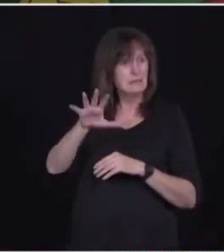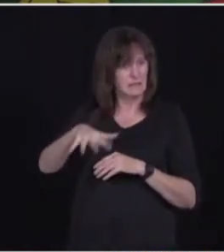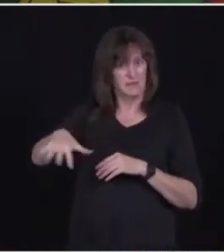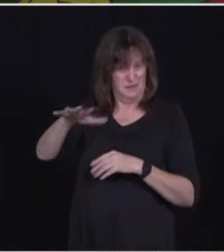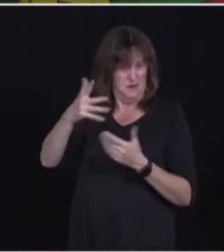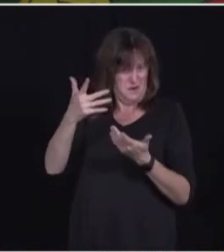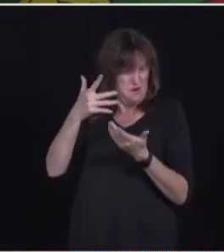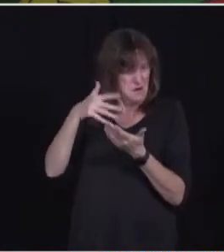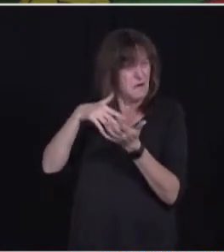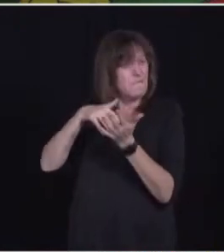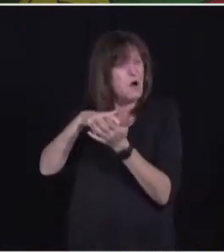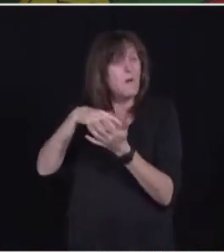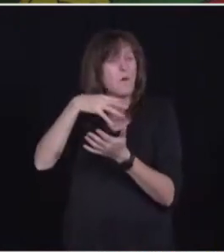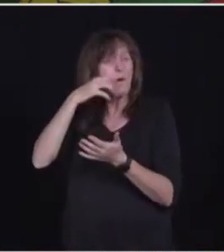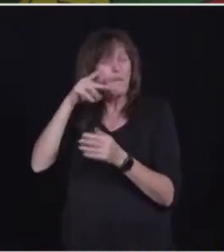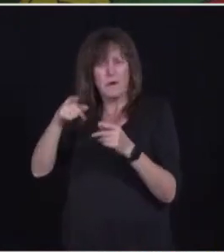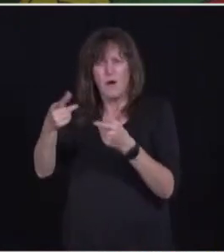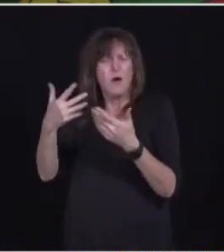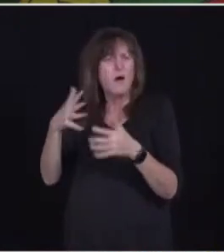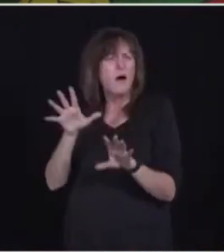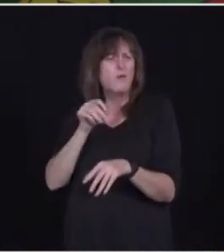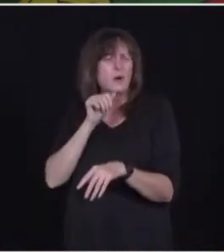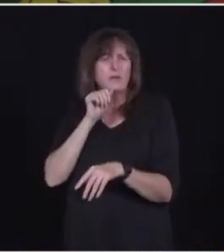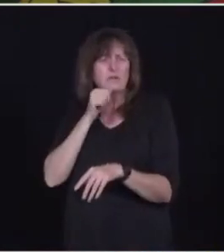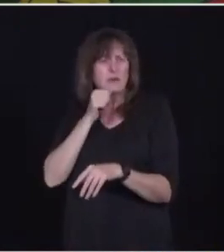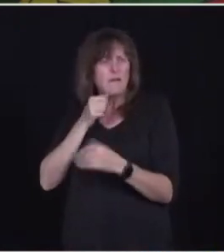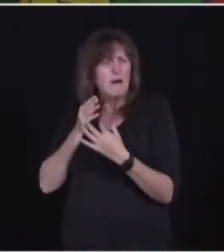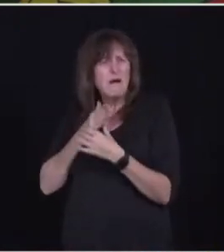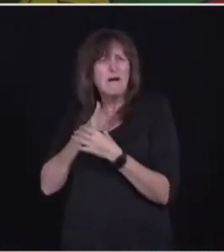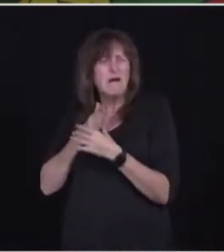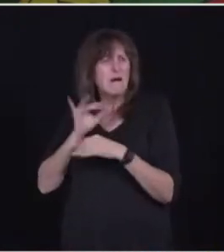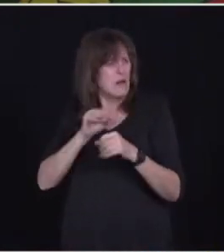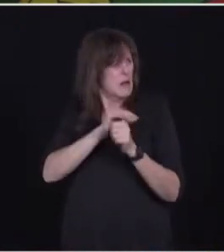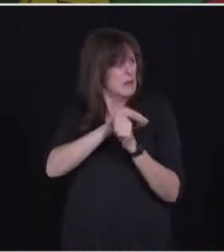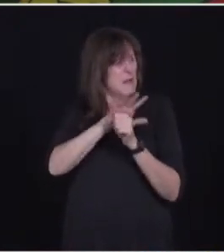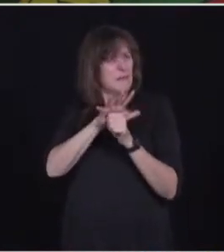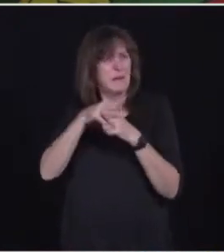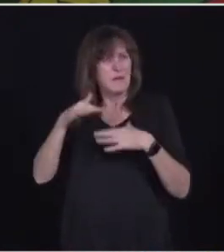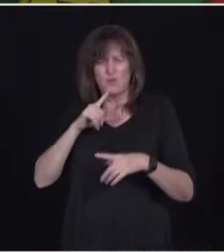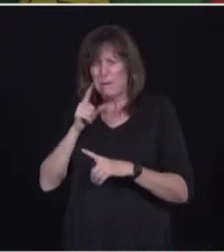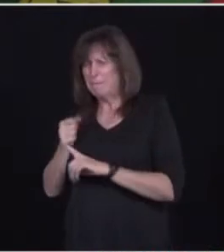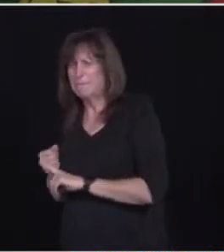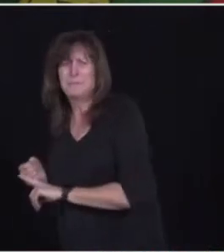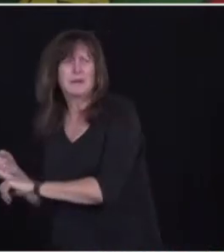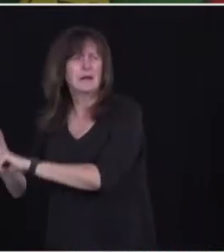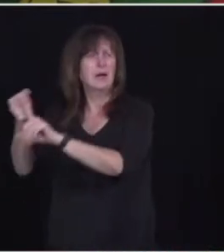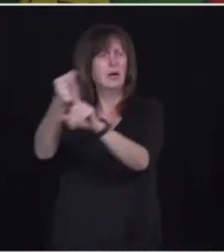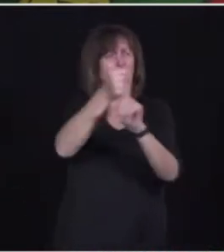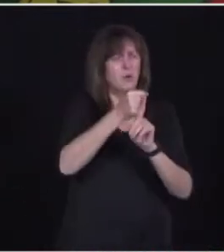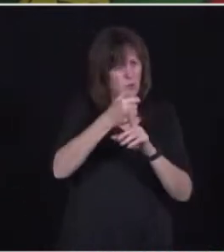just in a different way. And in some cases, those 2 priorities are going to mesh somewhat because for example, when we go